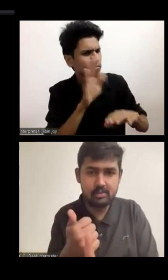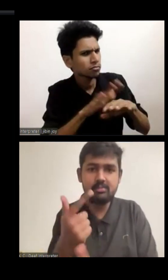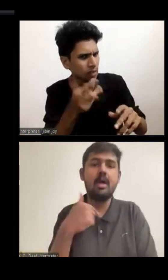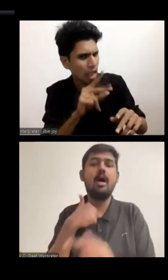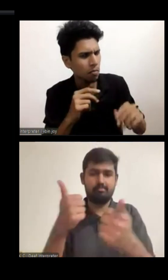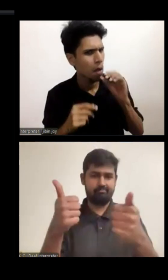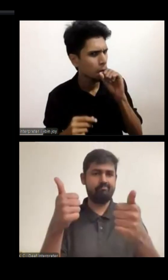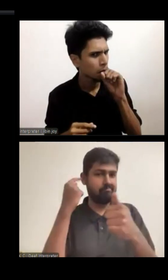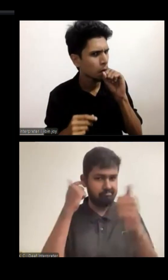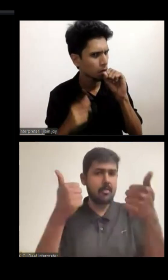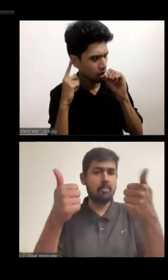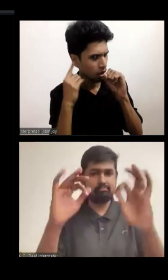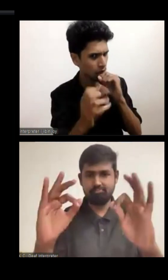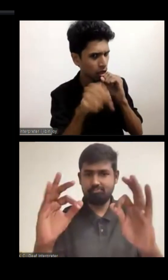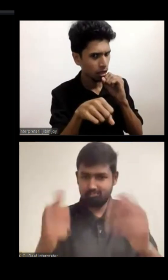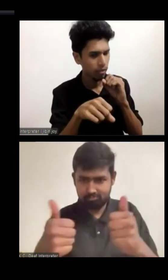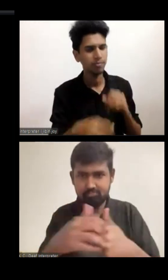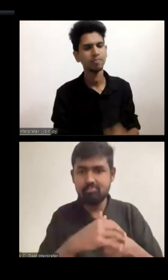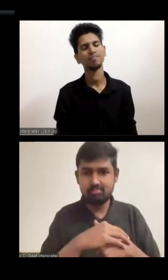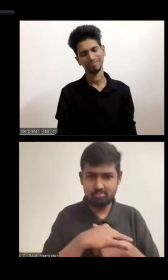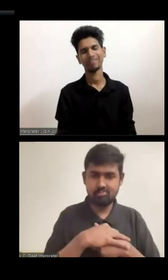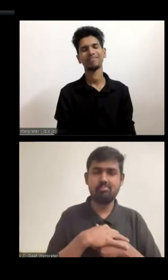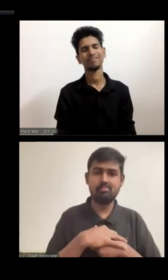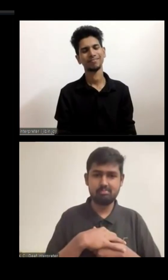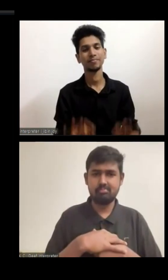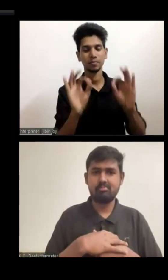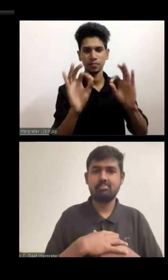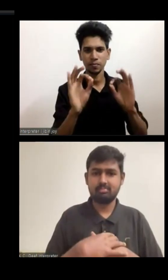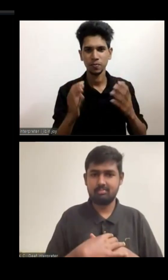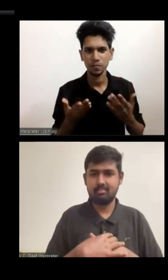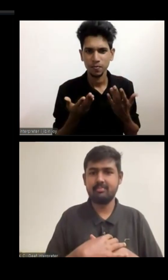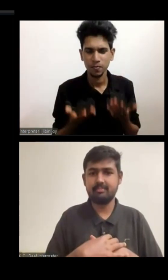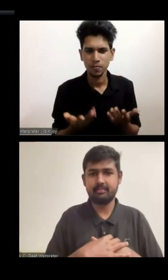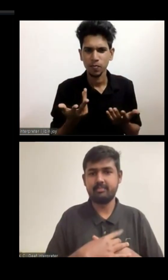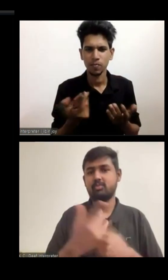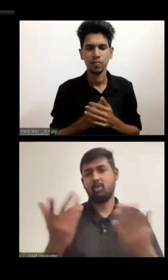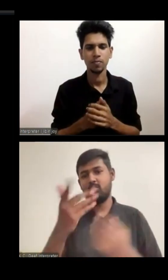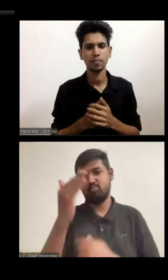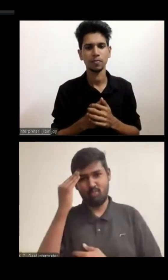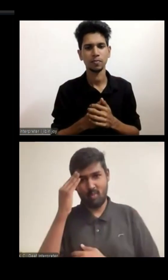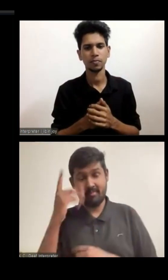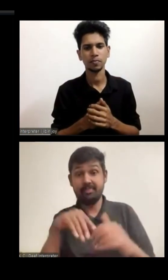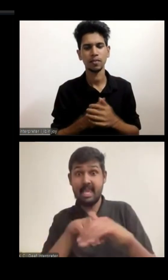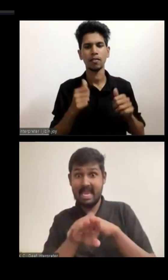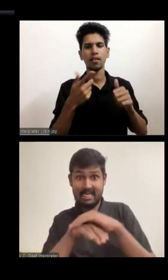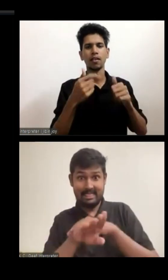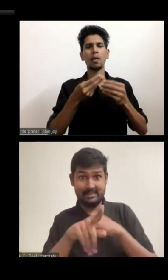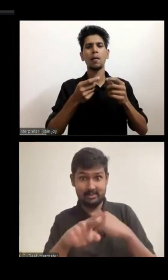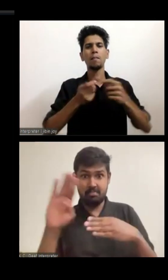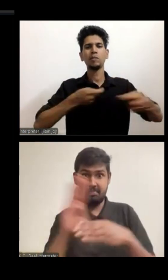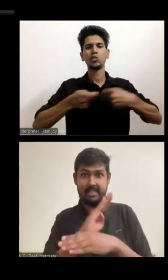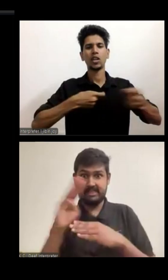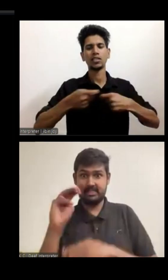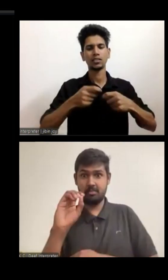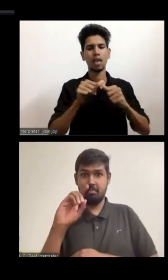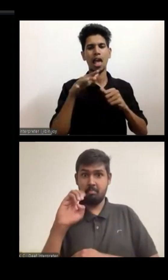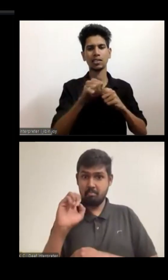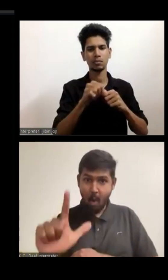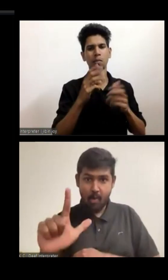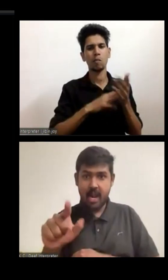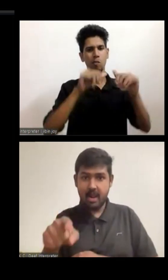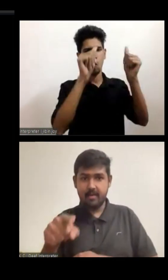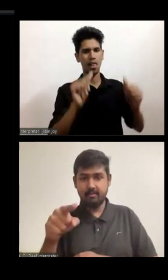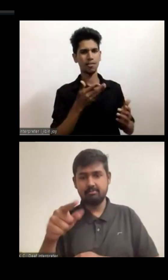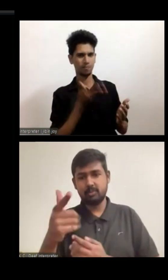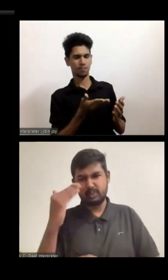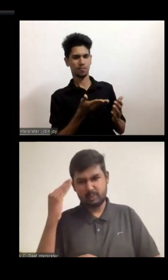So this, you know, accessibility business model for for, you know, established disability.